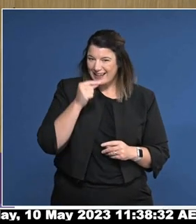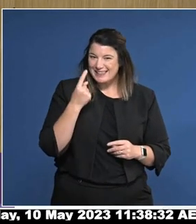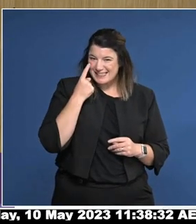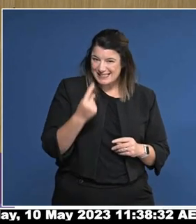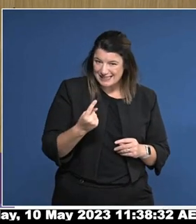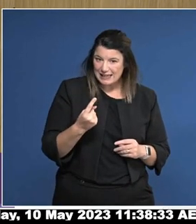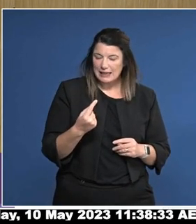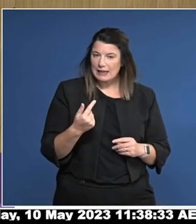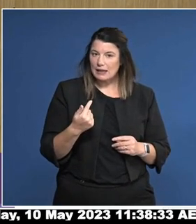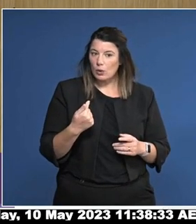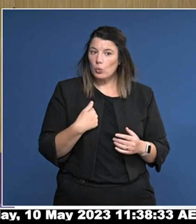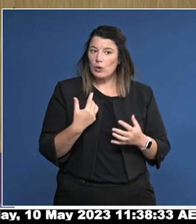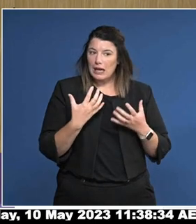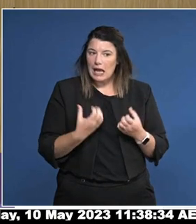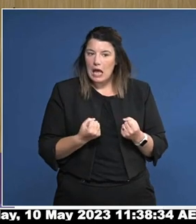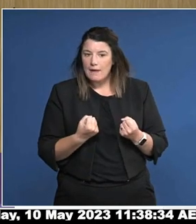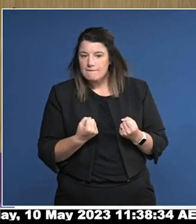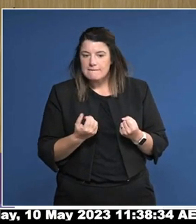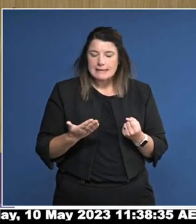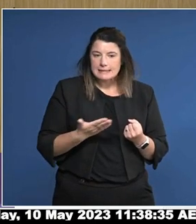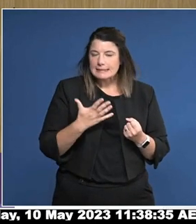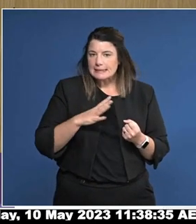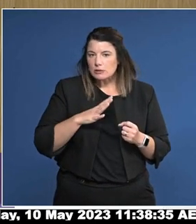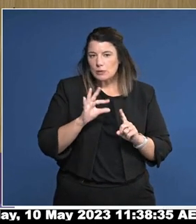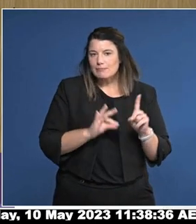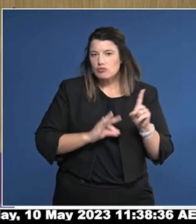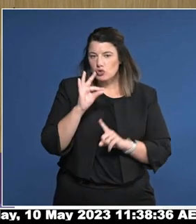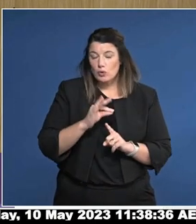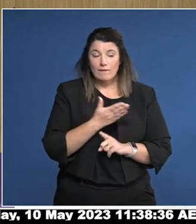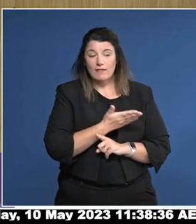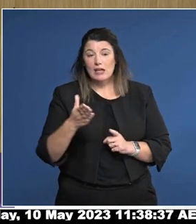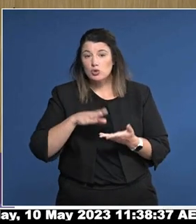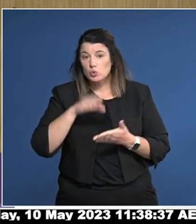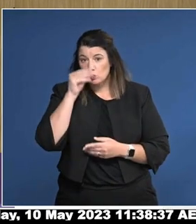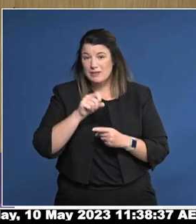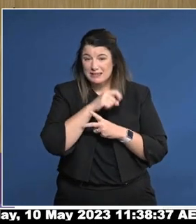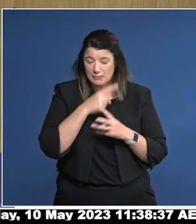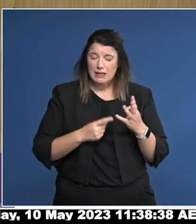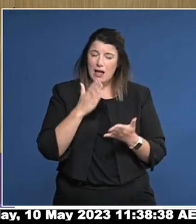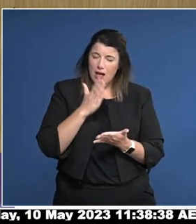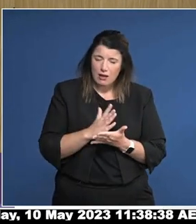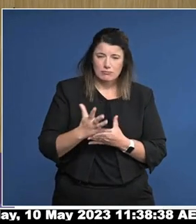have some ways to go to ensure that students with disability have an active voice at all